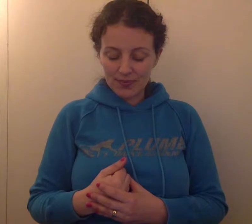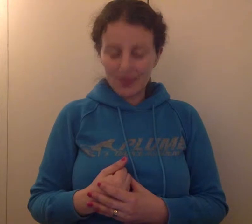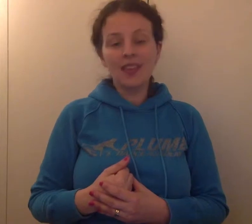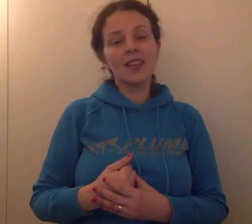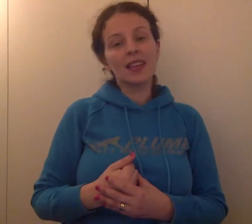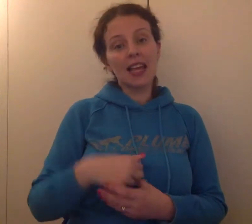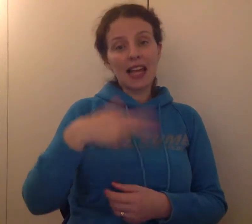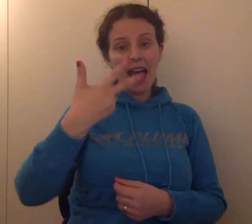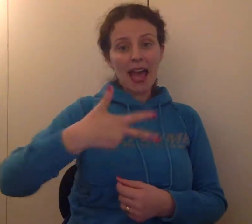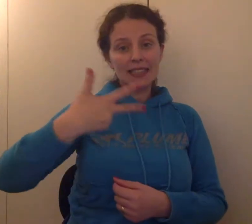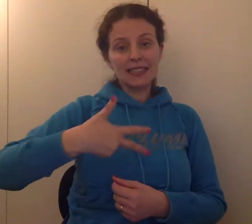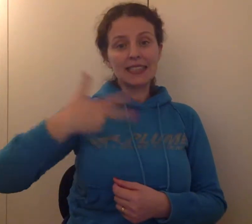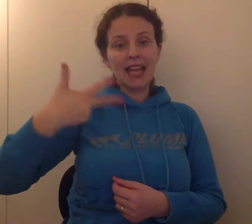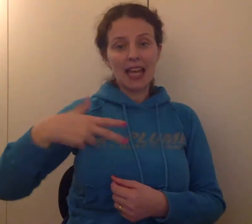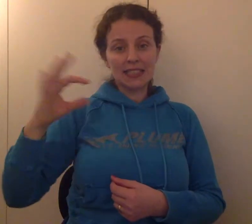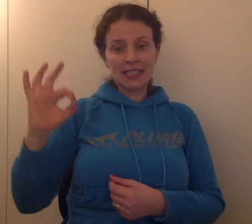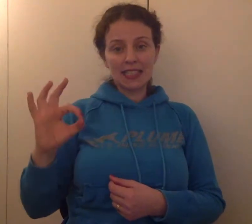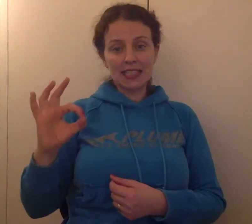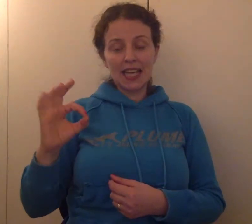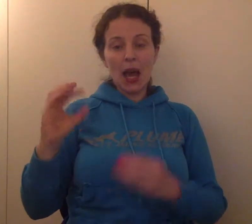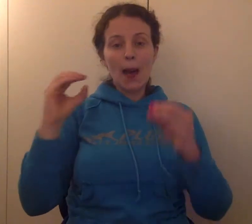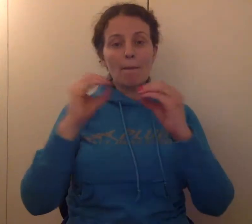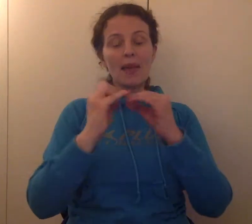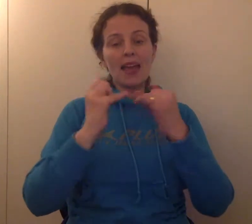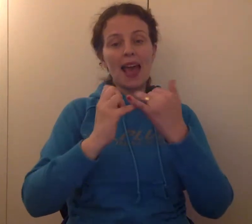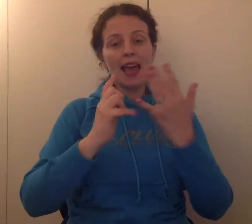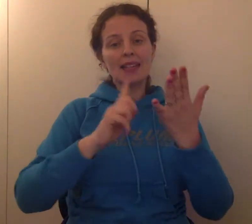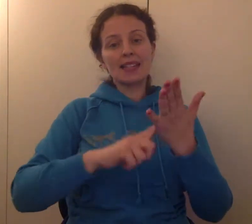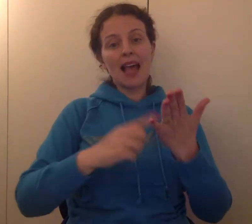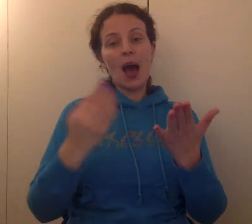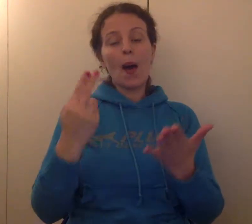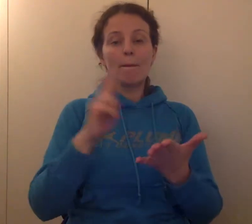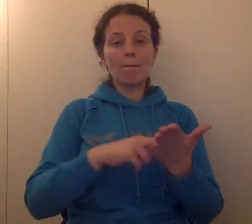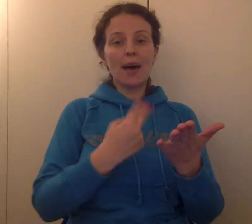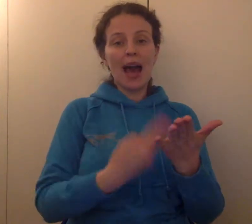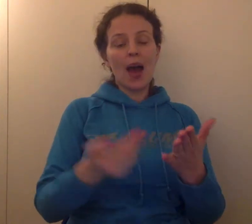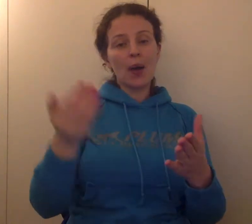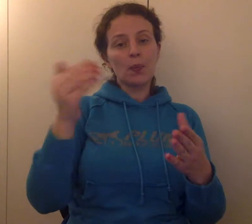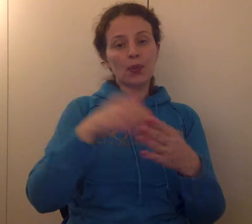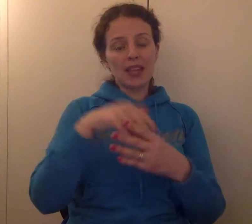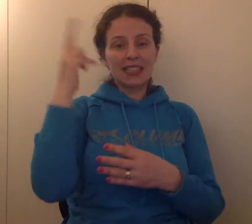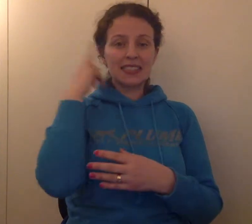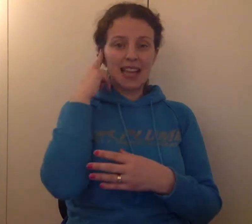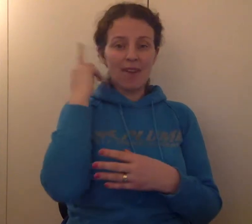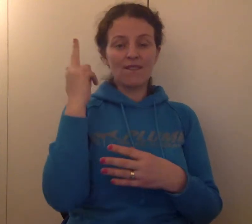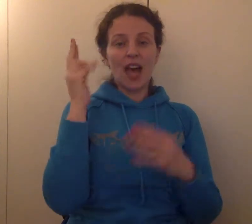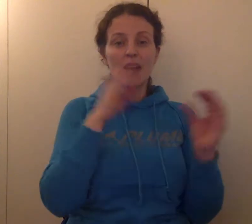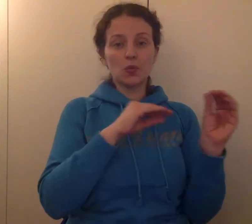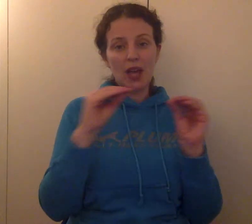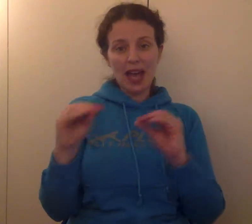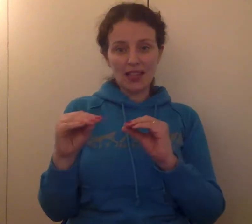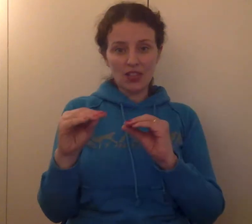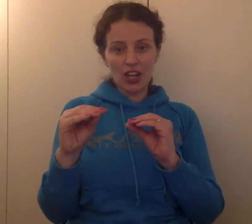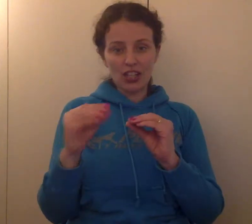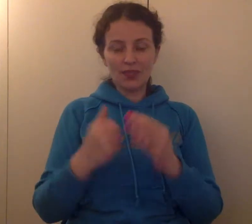In 1880 BSL was banned within Deaf education.